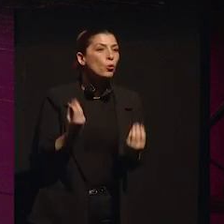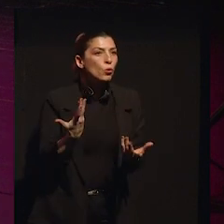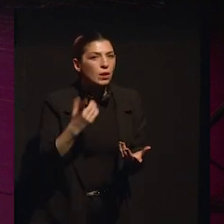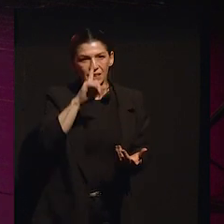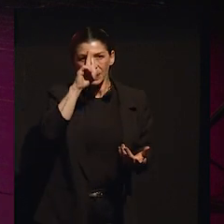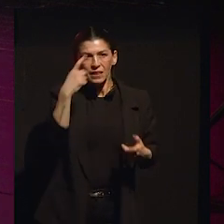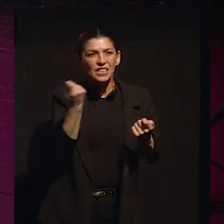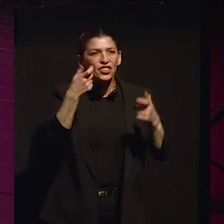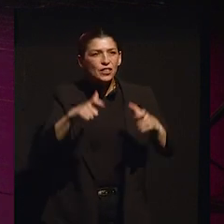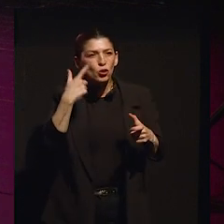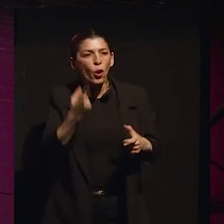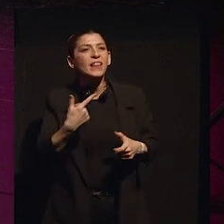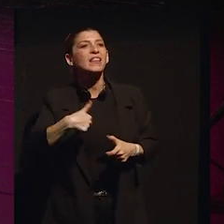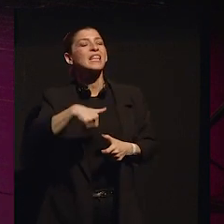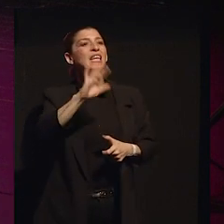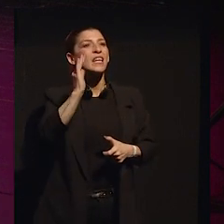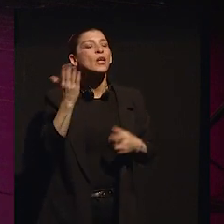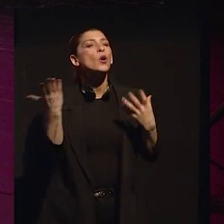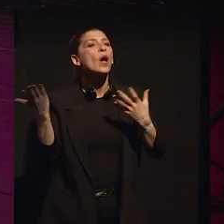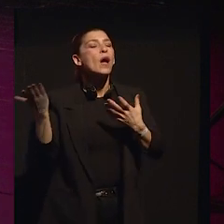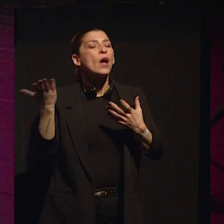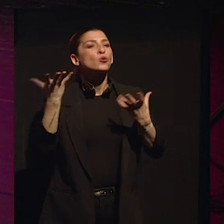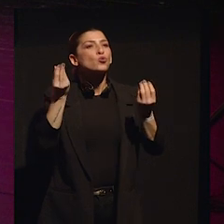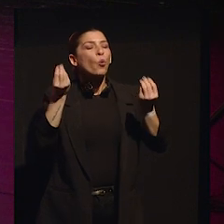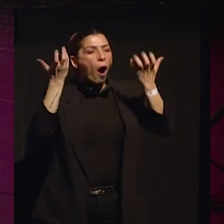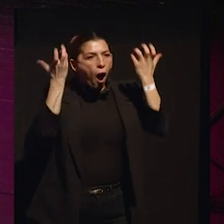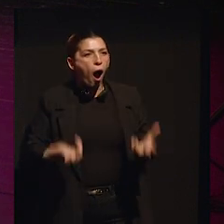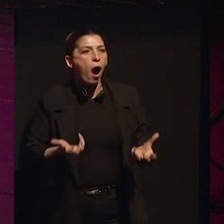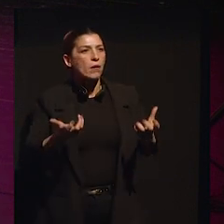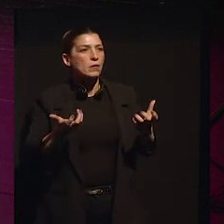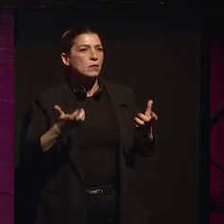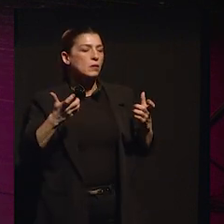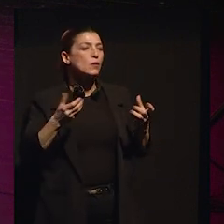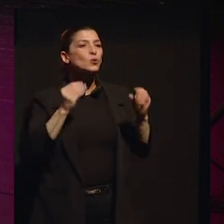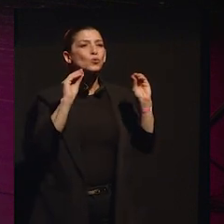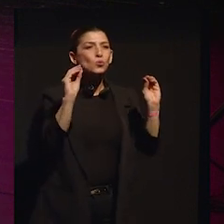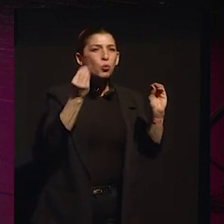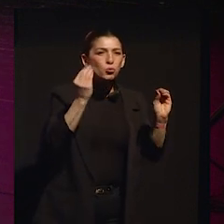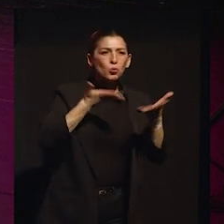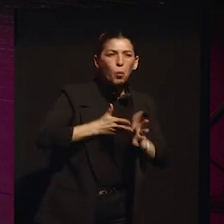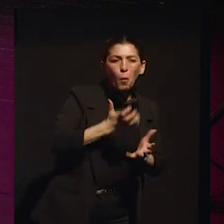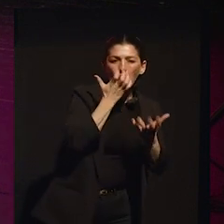We are crushed under the authorities given on behalf of us. And not just at the workplace, a lot of burden is